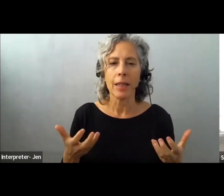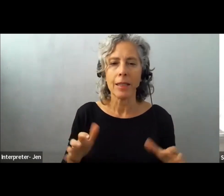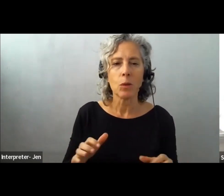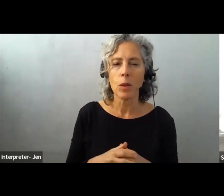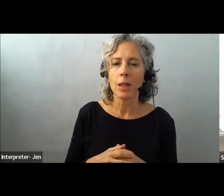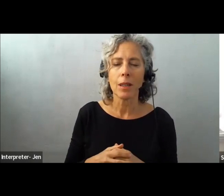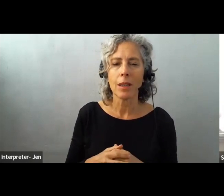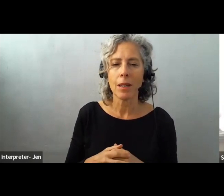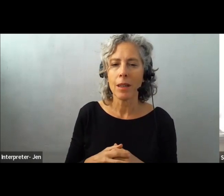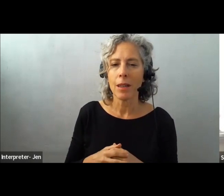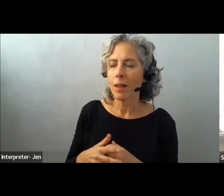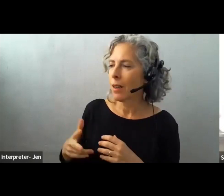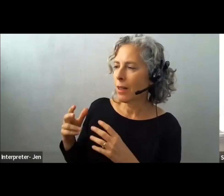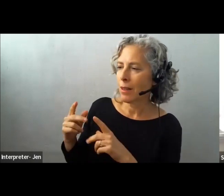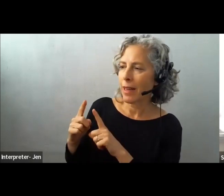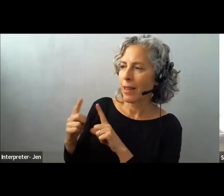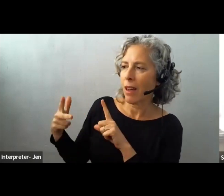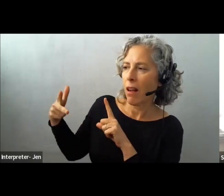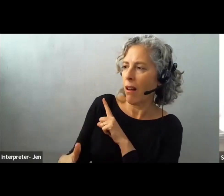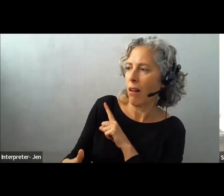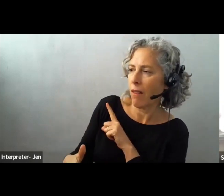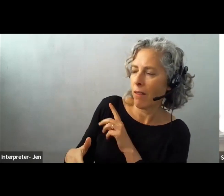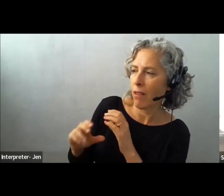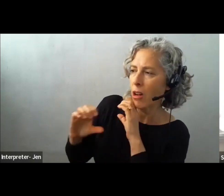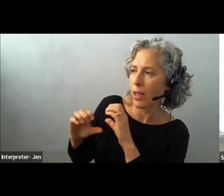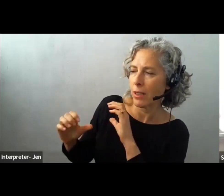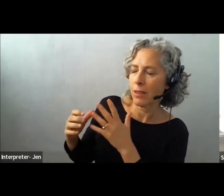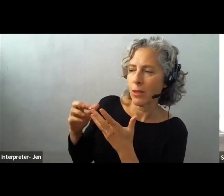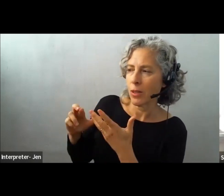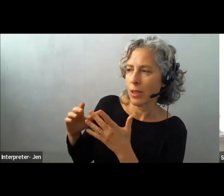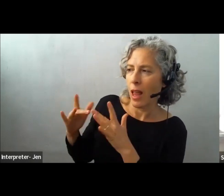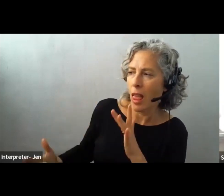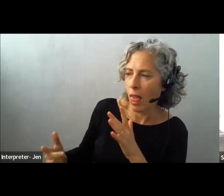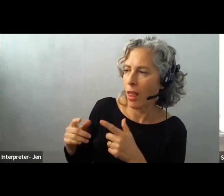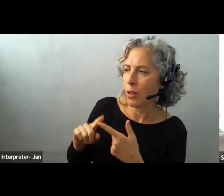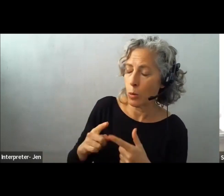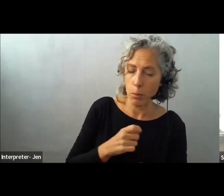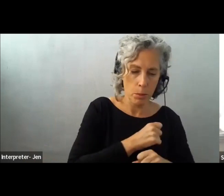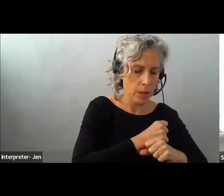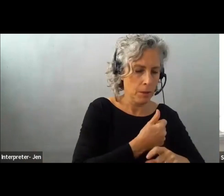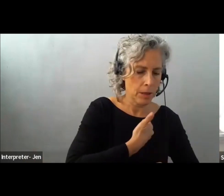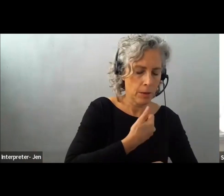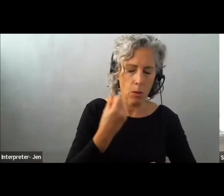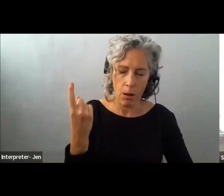contact with him, just to protect myself. So it was a constant balancing act, between